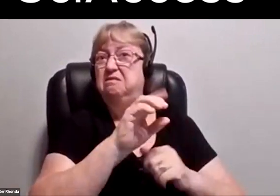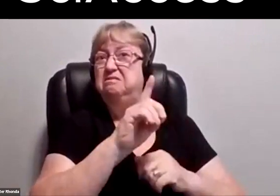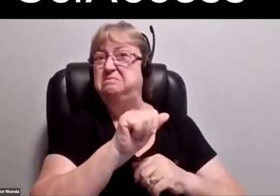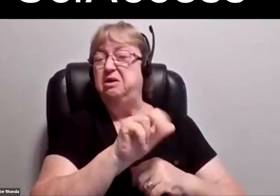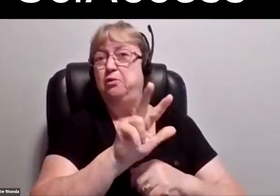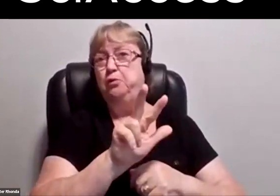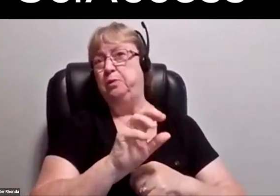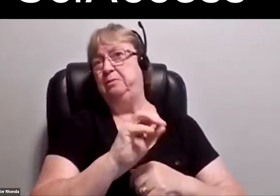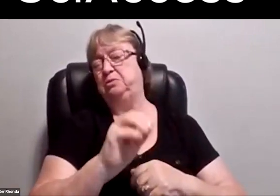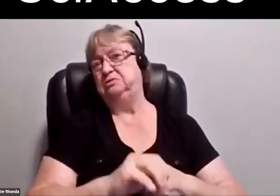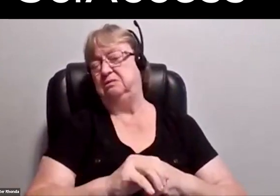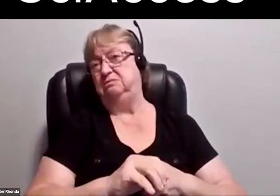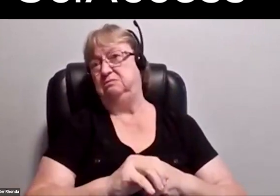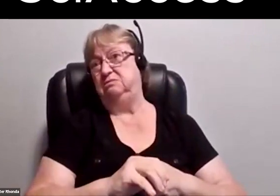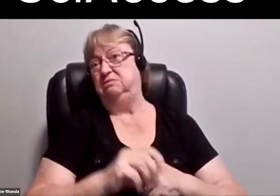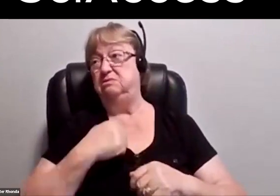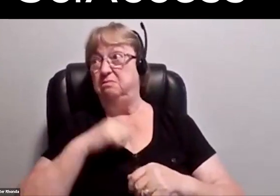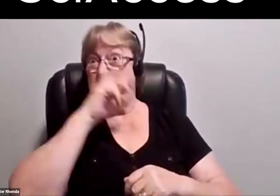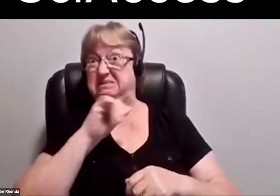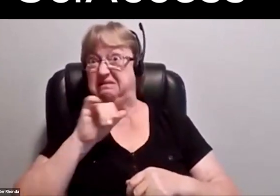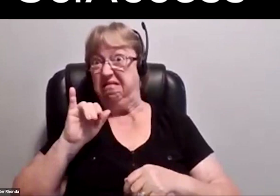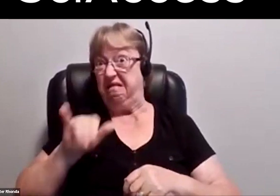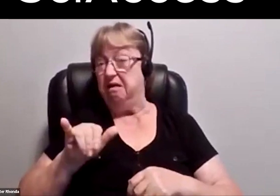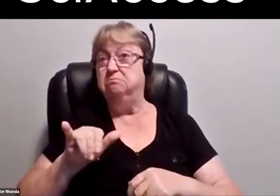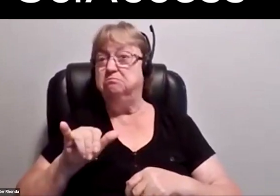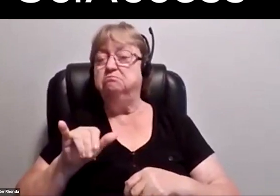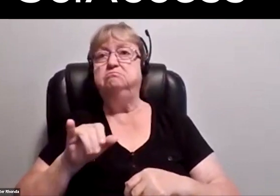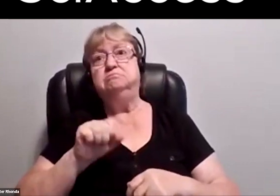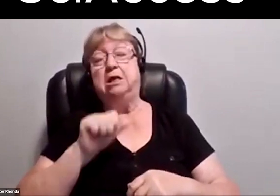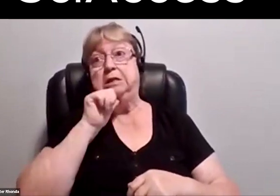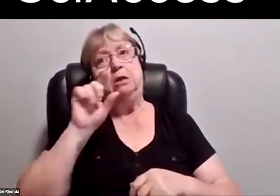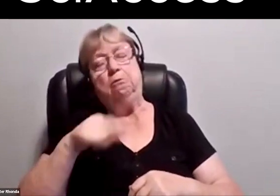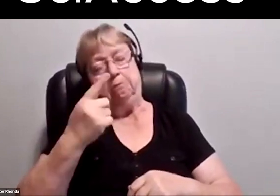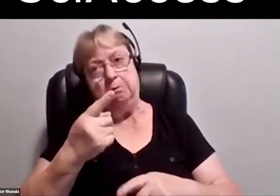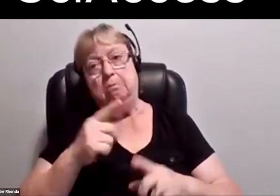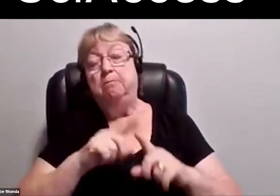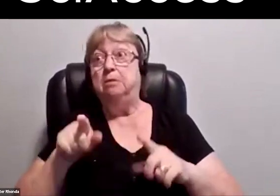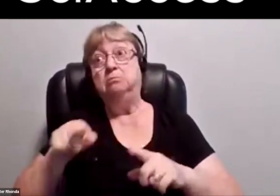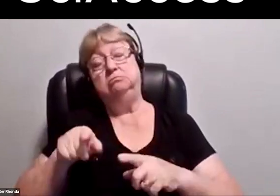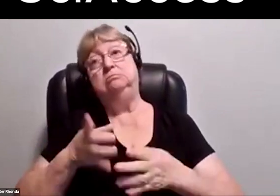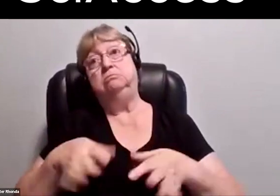These are not the only voices we're missing, but they're important voices. By missing these voices, we're missing